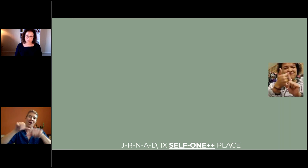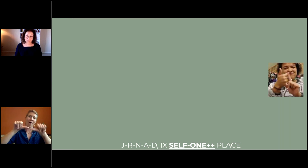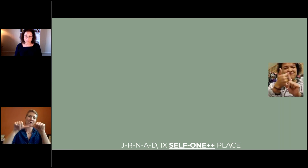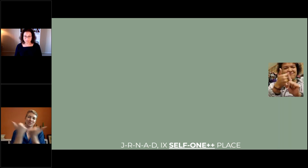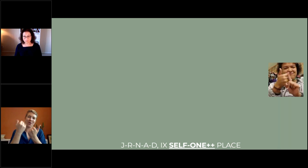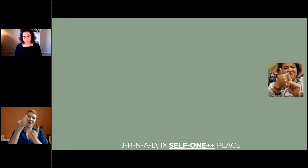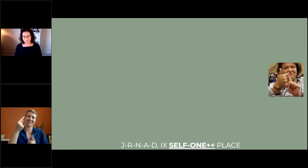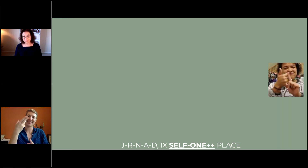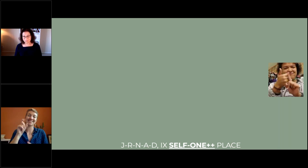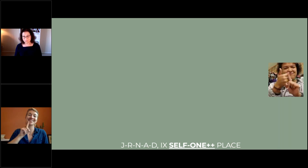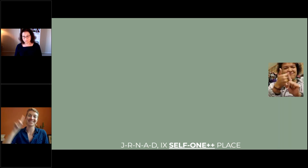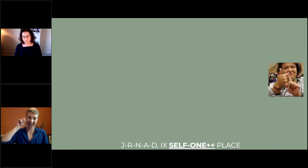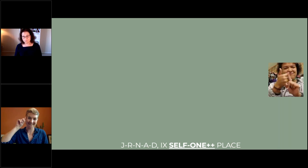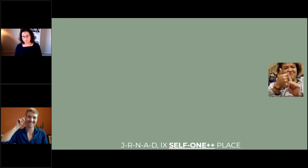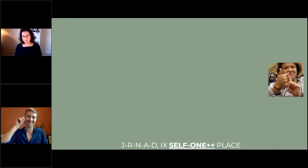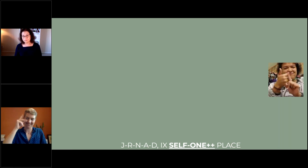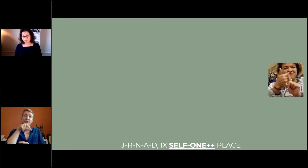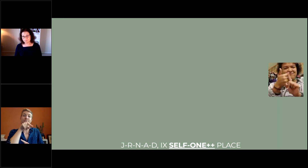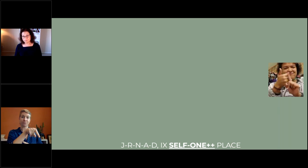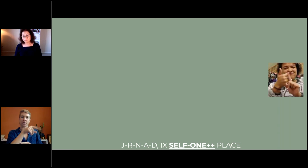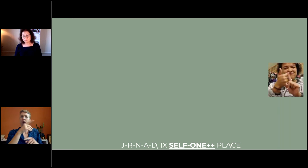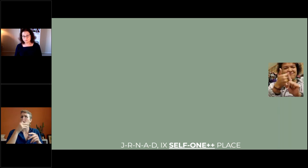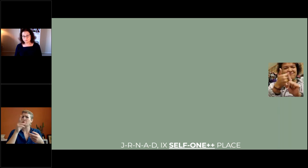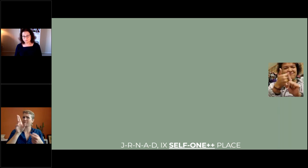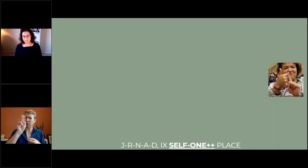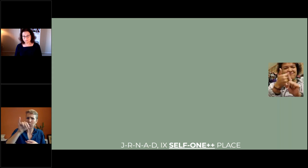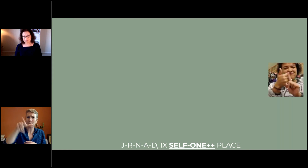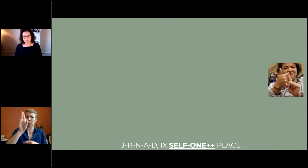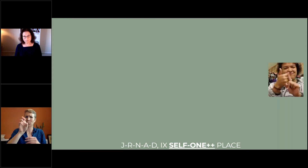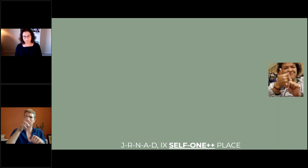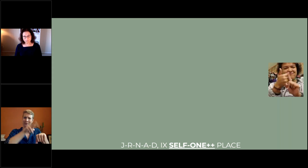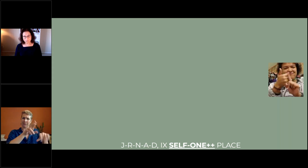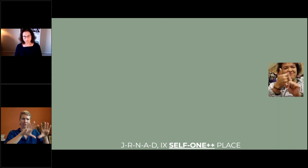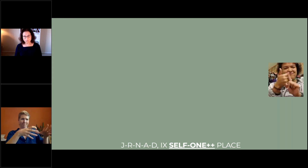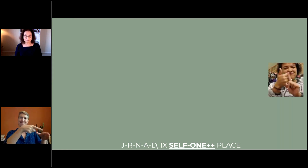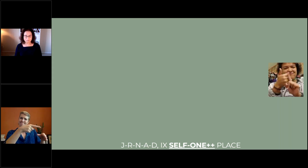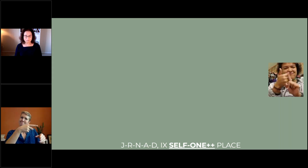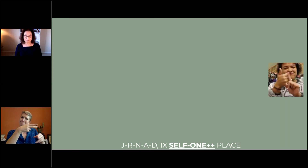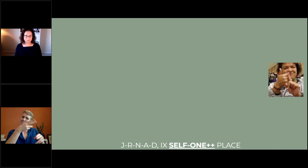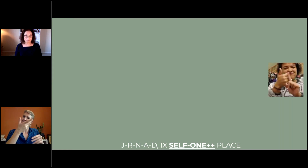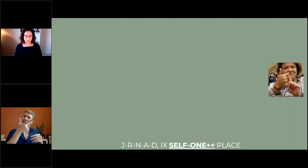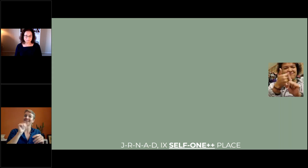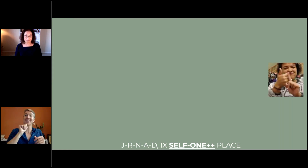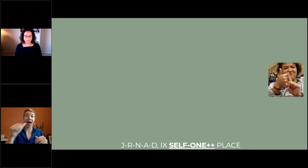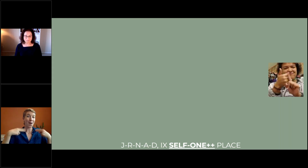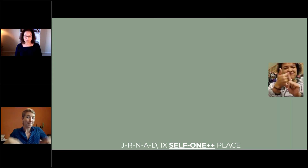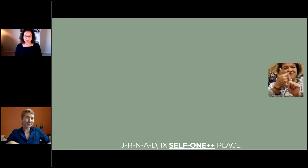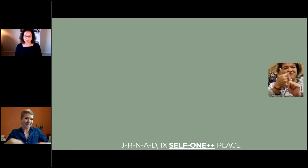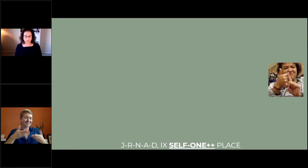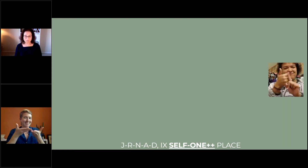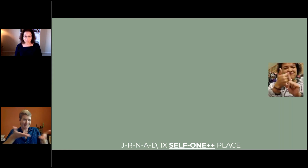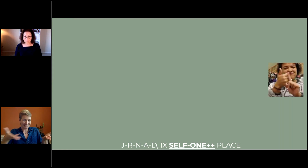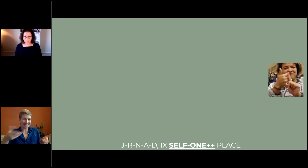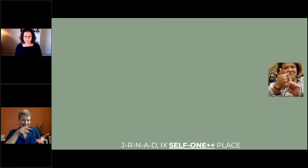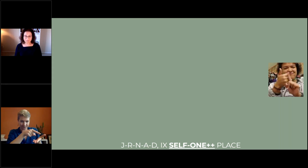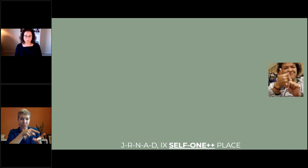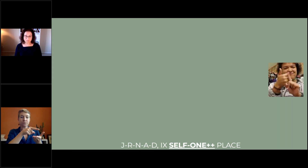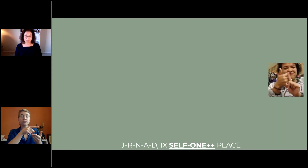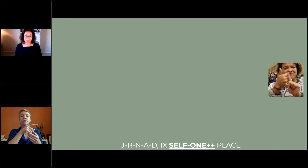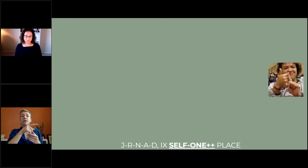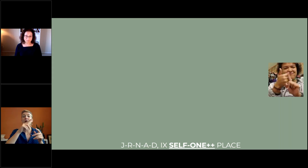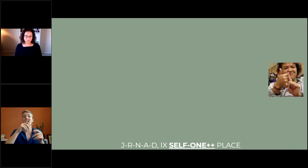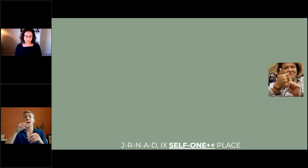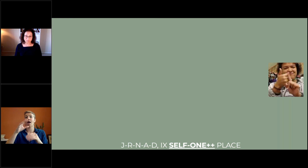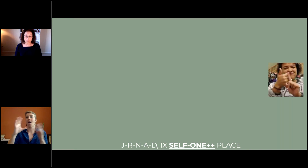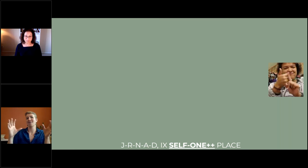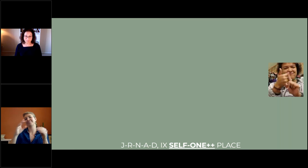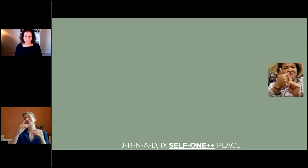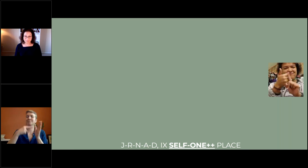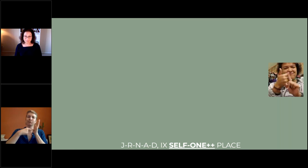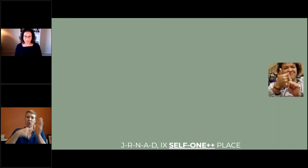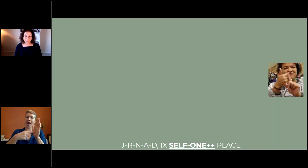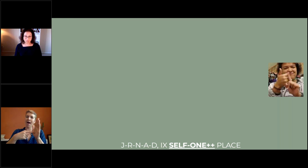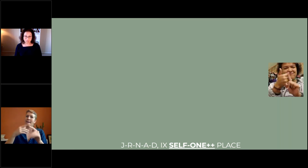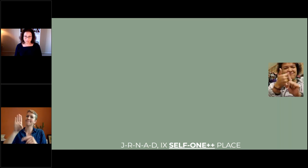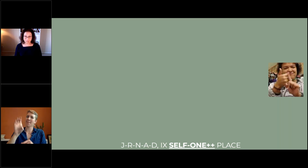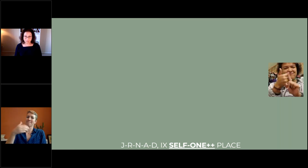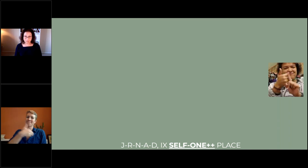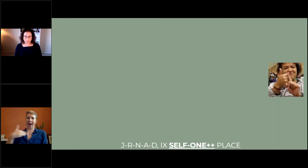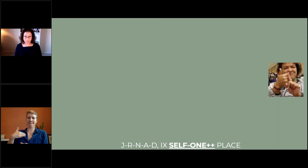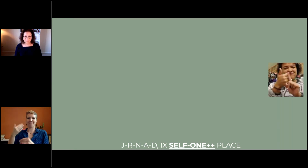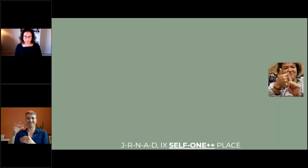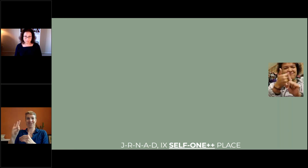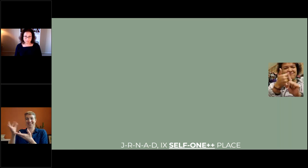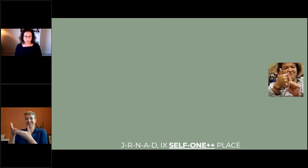So JRNAD, which is the Junior National Association for the Deaf, is a unique referent and nonhuman entity.